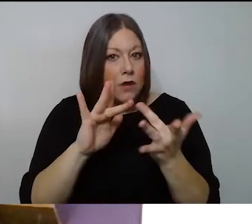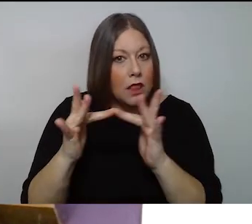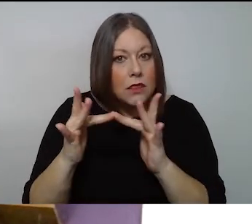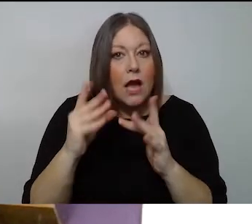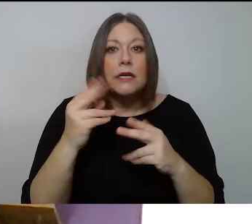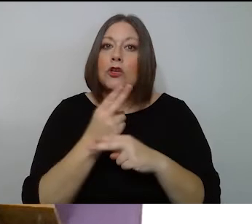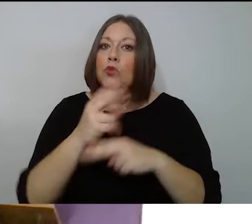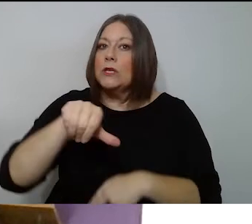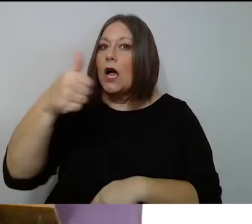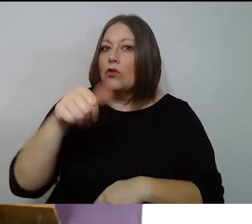and using other platforms.